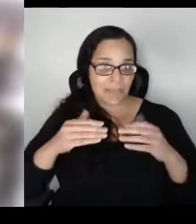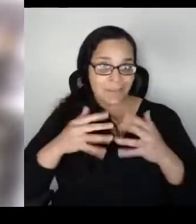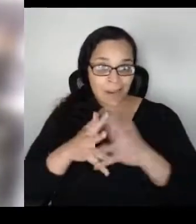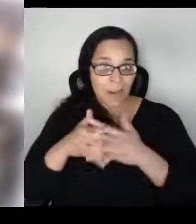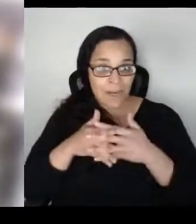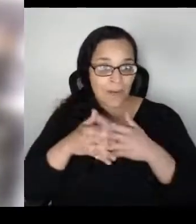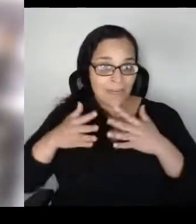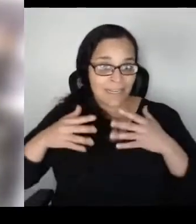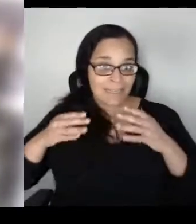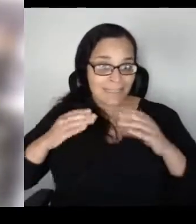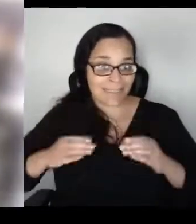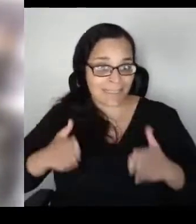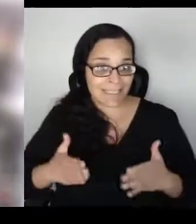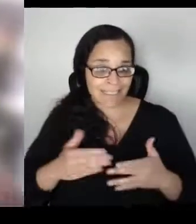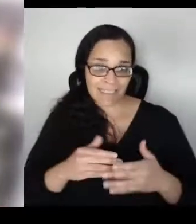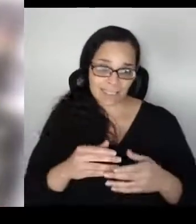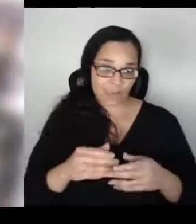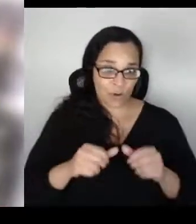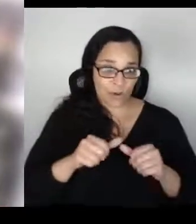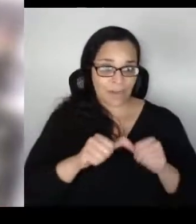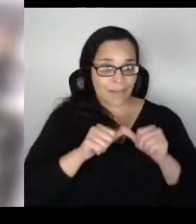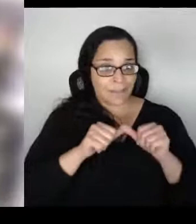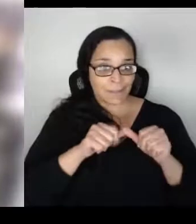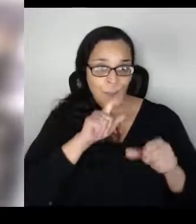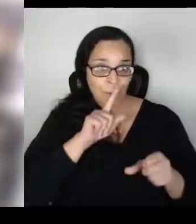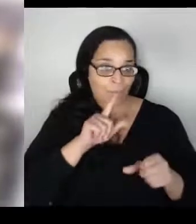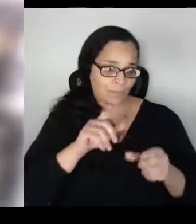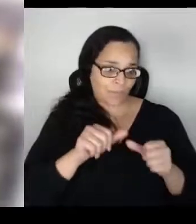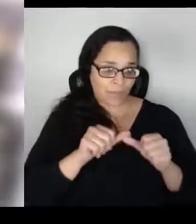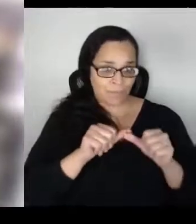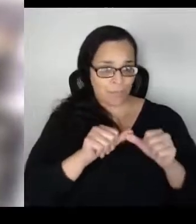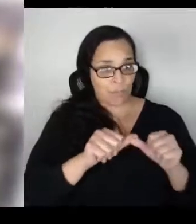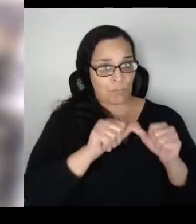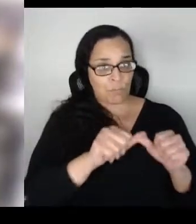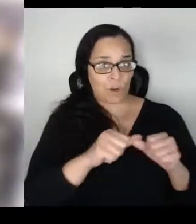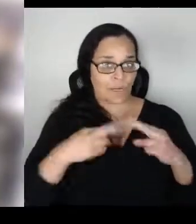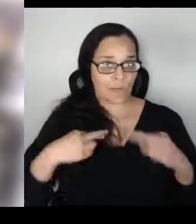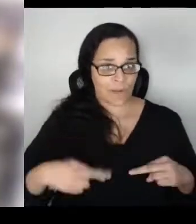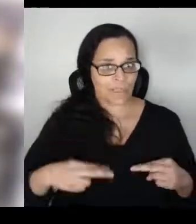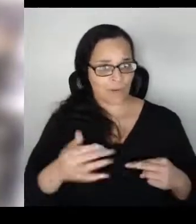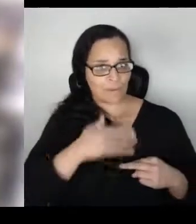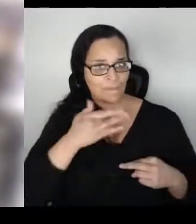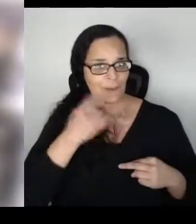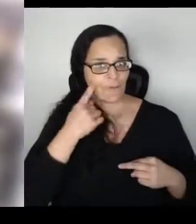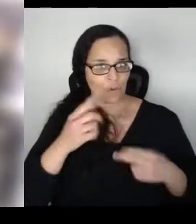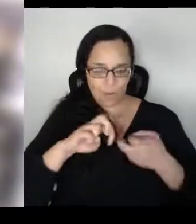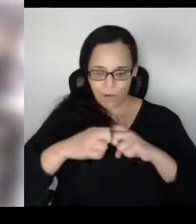who just, you know feel for the issue and they genuinely wanna help and these are people